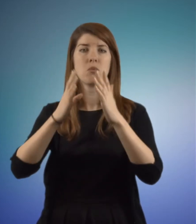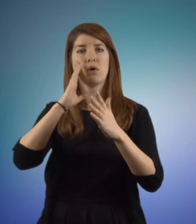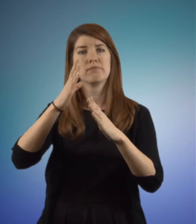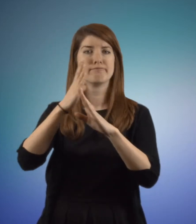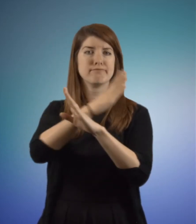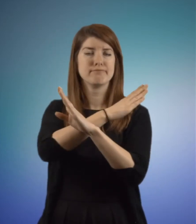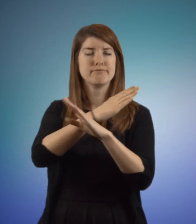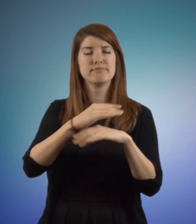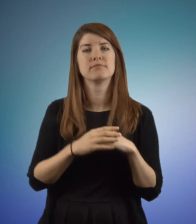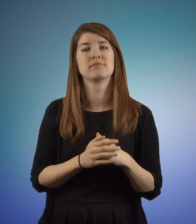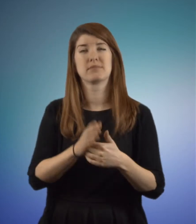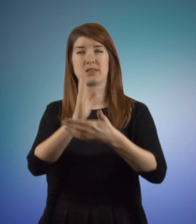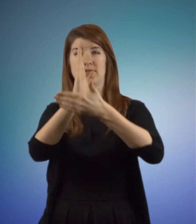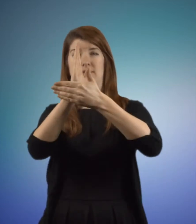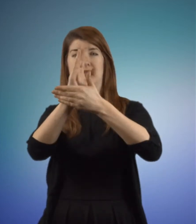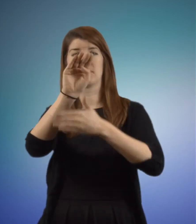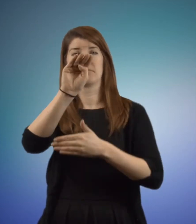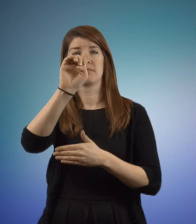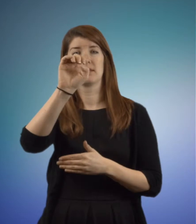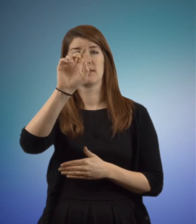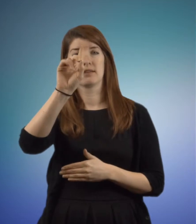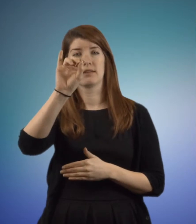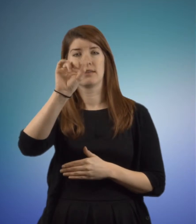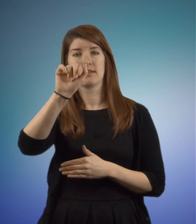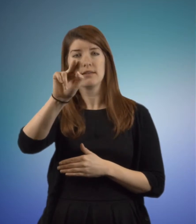The median is the middle score.